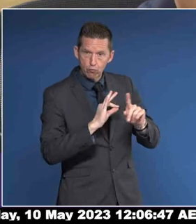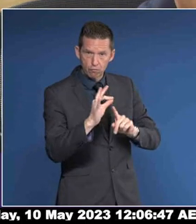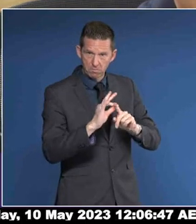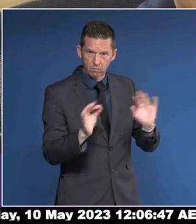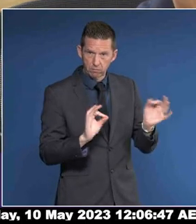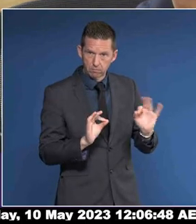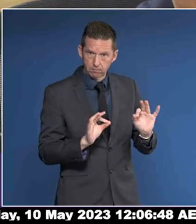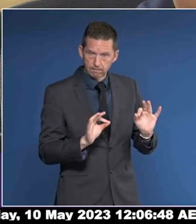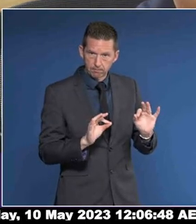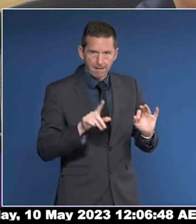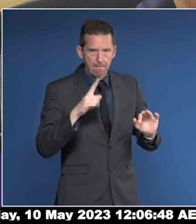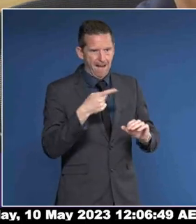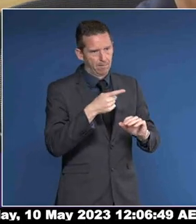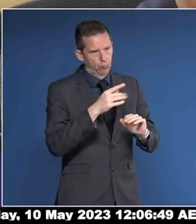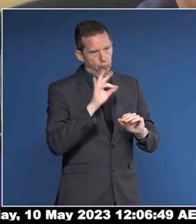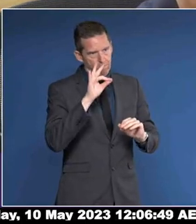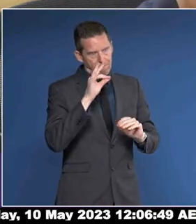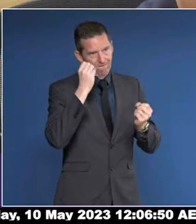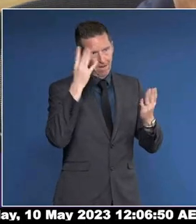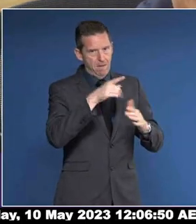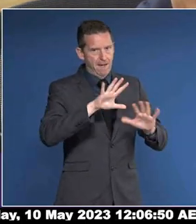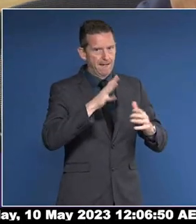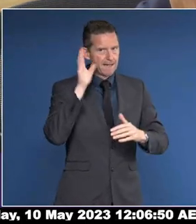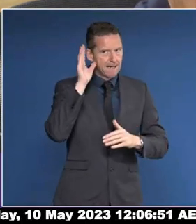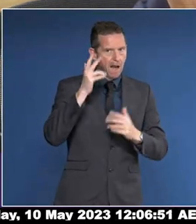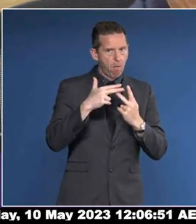hearing or reviewing the evidence presented over the past few days; is that right?